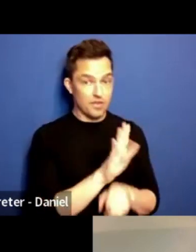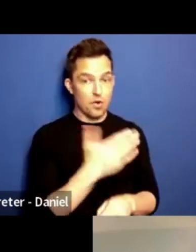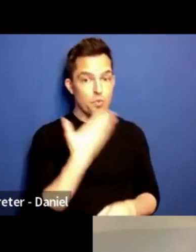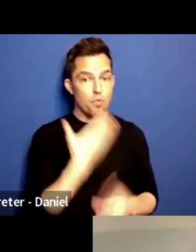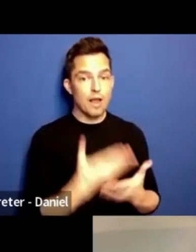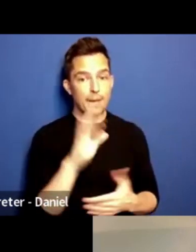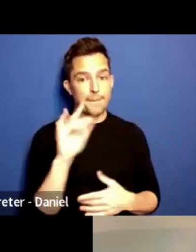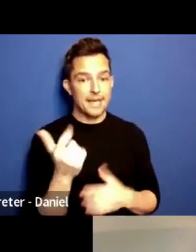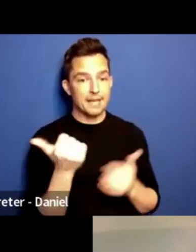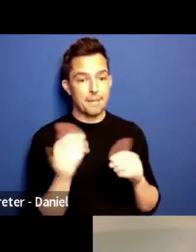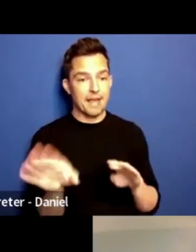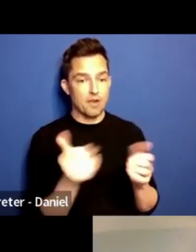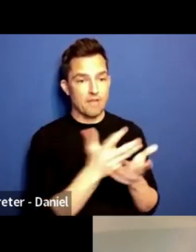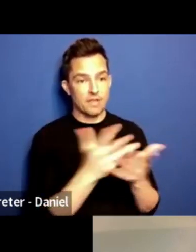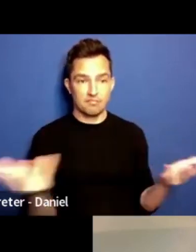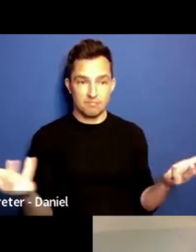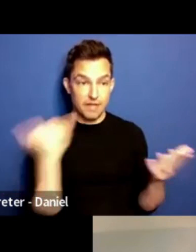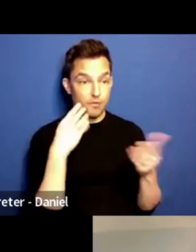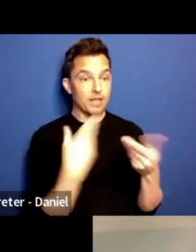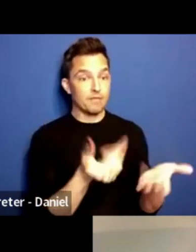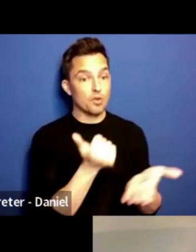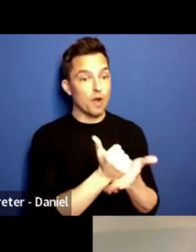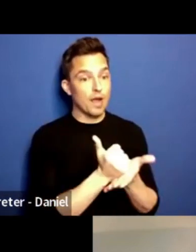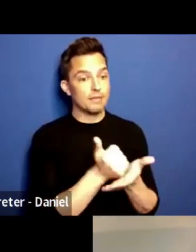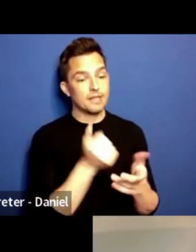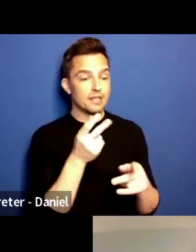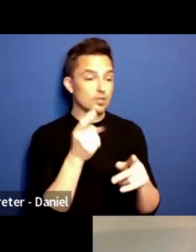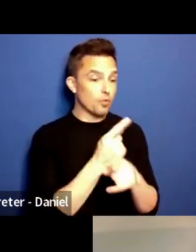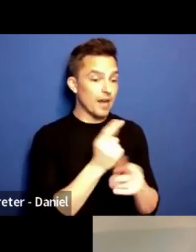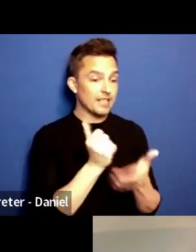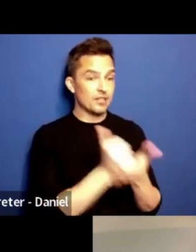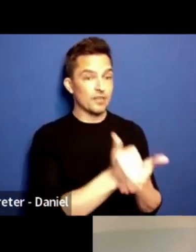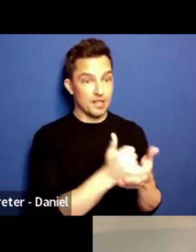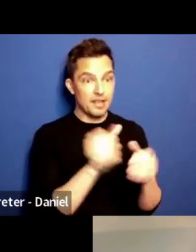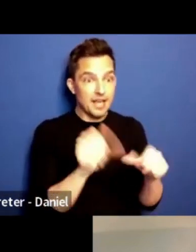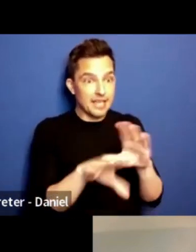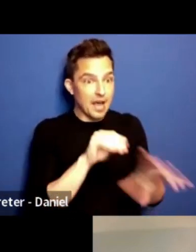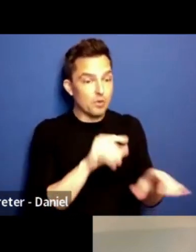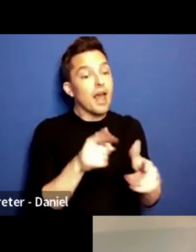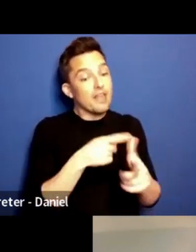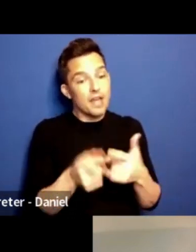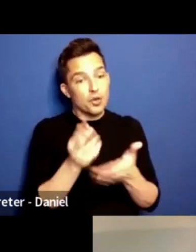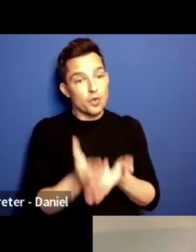everything else. And if we get them the right interventions, guess what they get out of this system, and they can get rehabilitated, which is the whole point of it. Right.